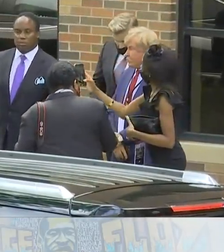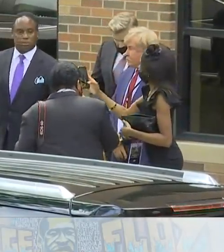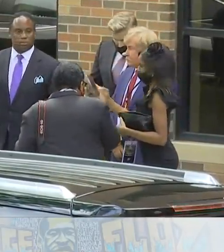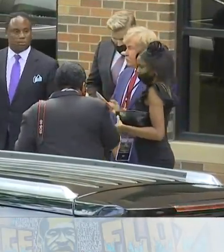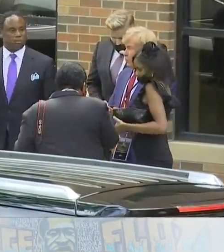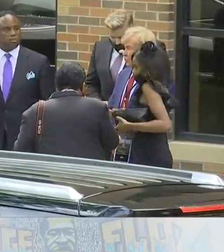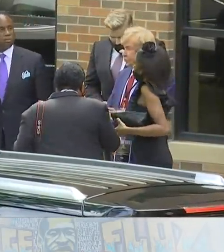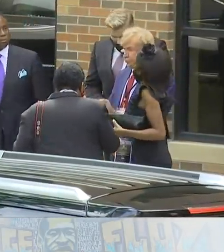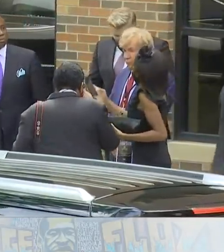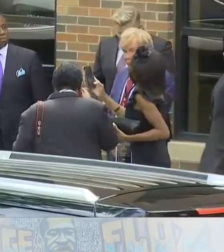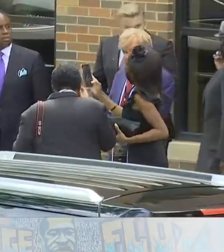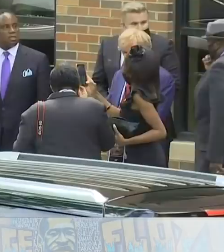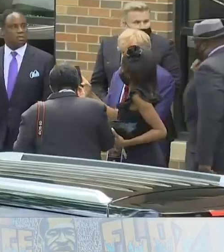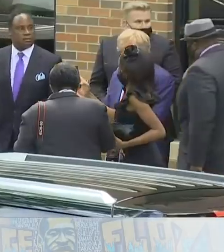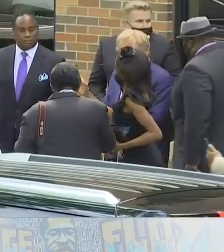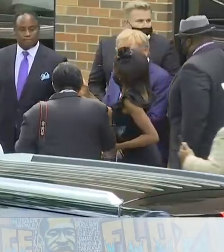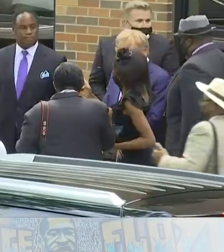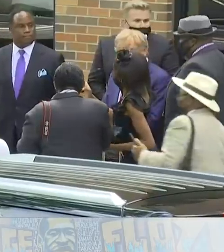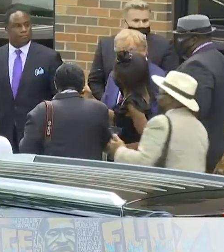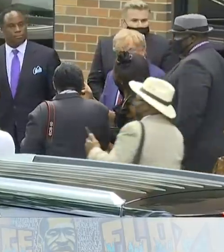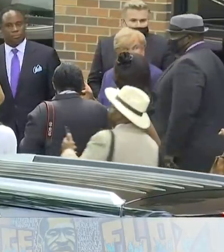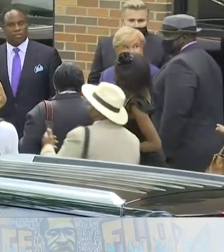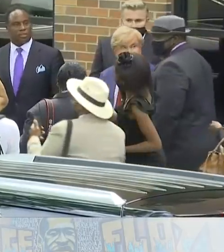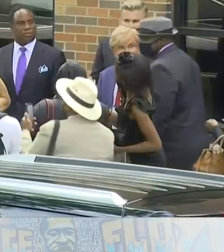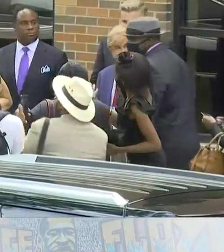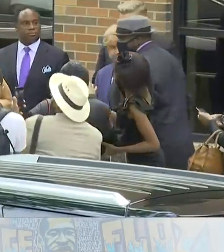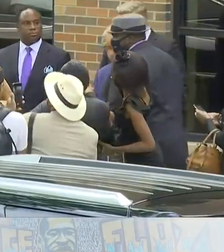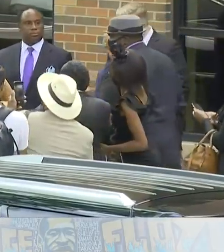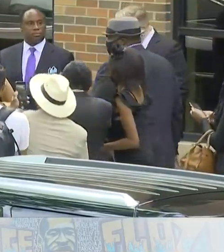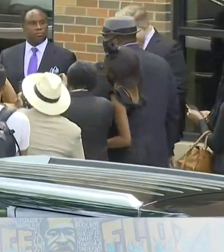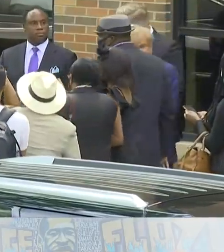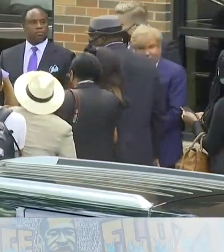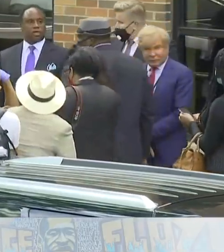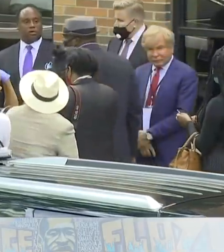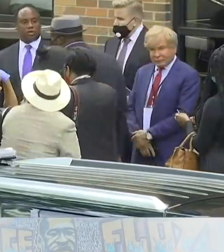WE HEARD FROM BEN AND THE REVEREND AL SHARPTON WHO BOTH EULOGIZED MR. FLOYD AND ALSO MADE SOME VERY VERY POWERFUL